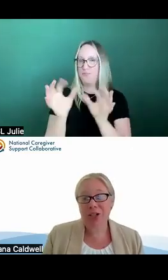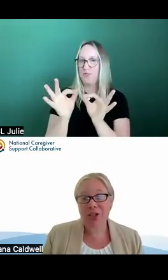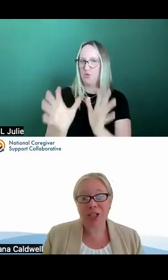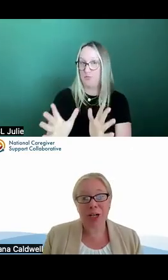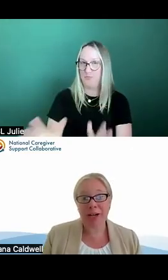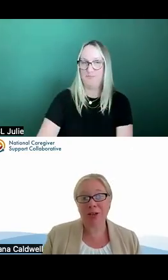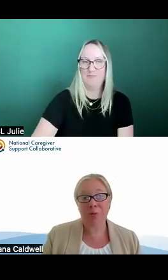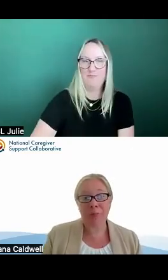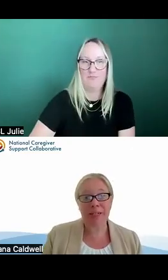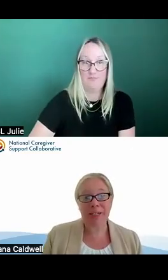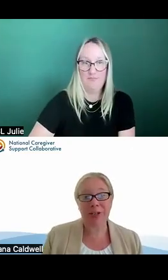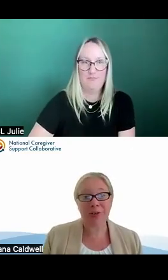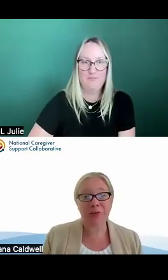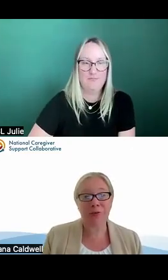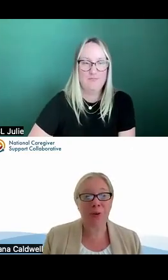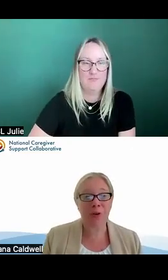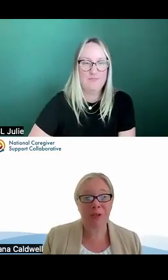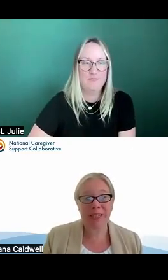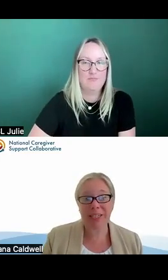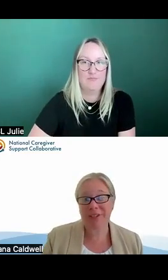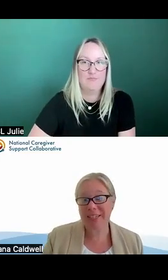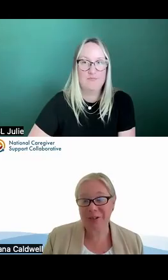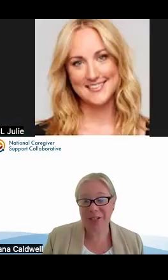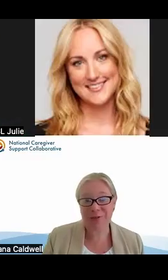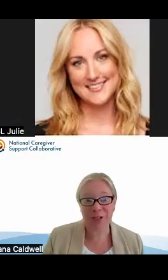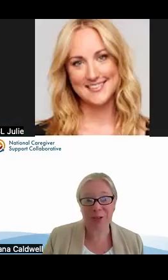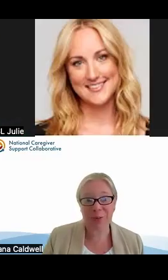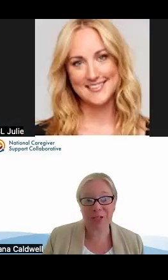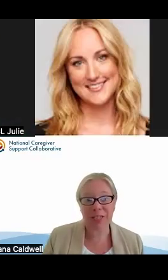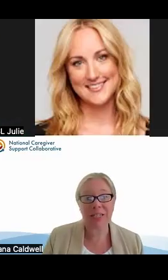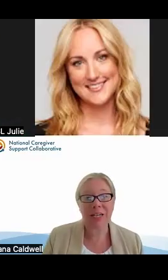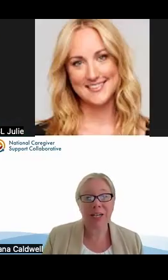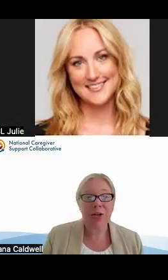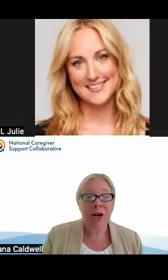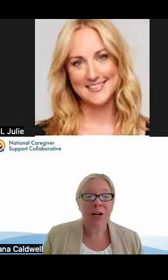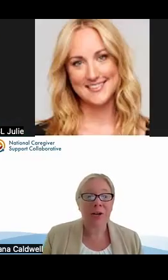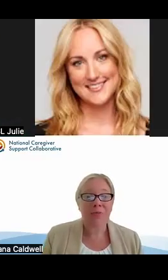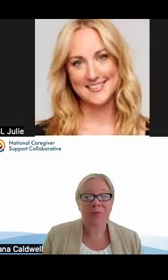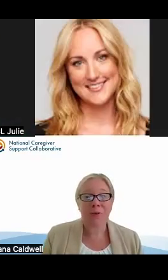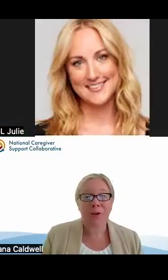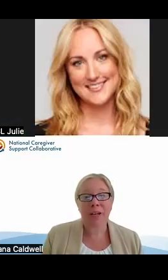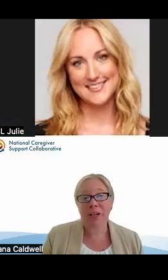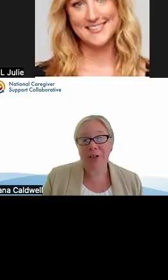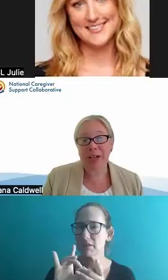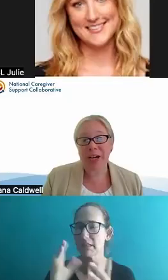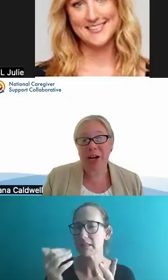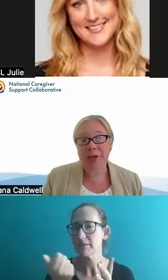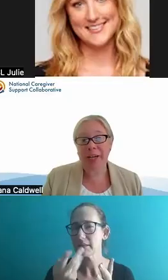you to check back to the website soon for the release of a series of resources, including our